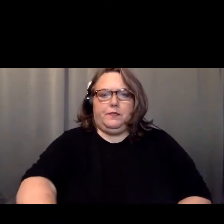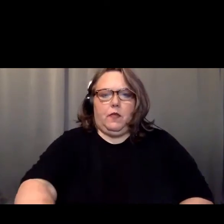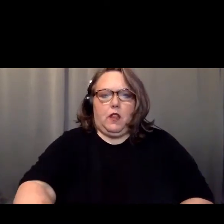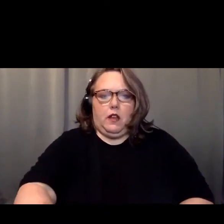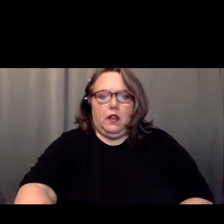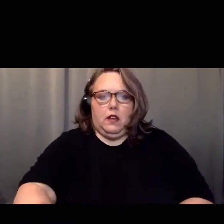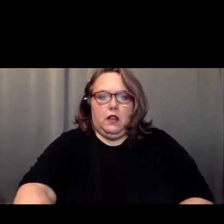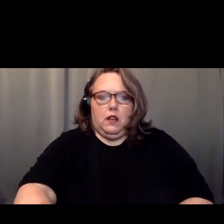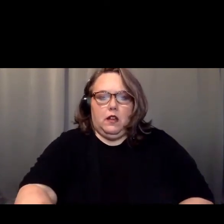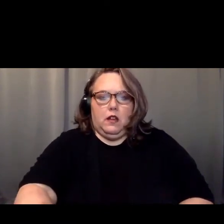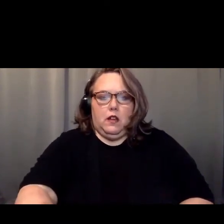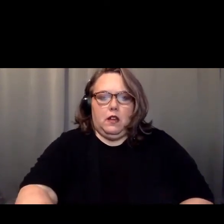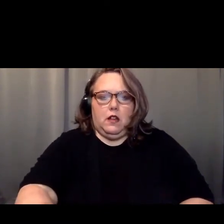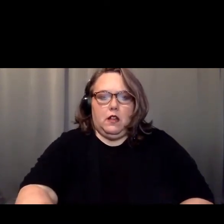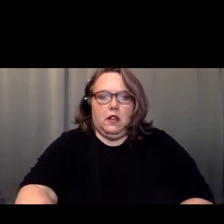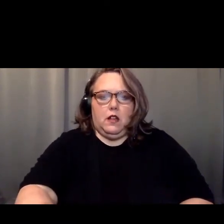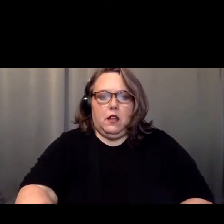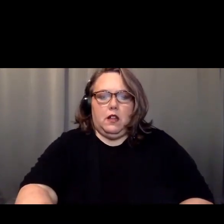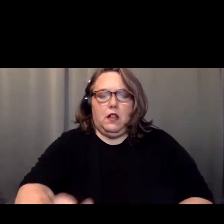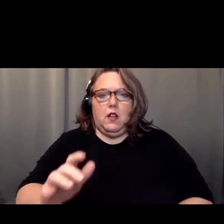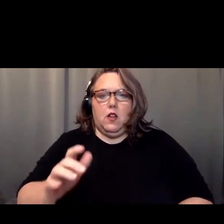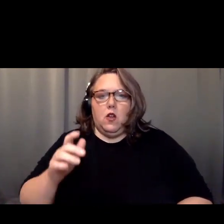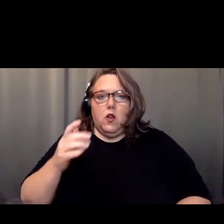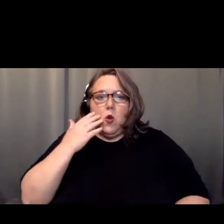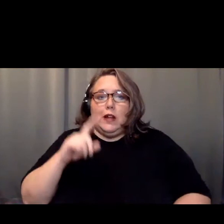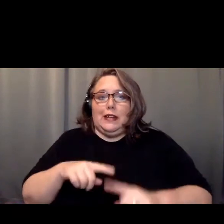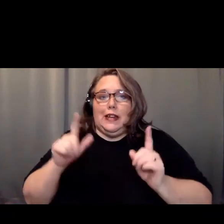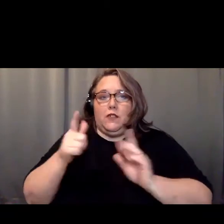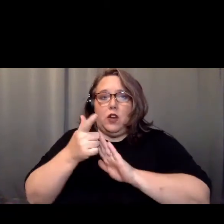from high school versus college